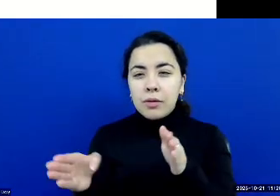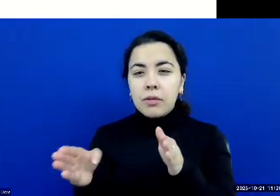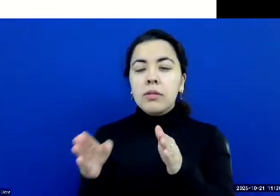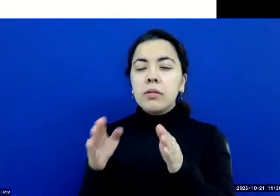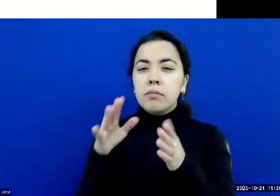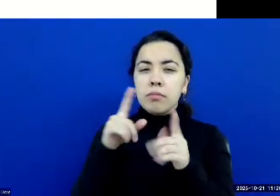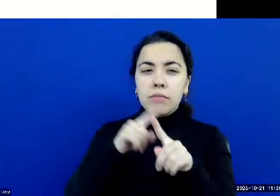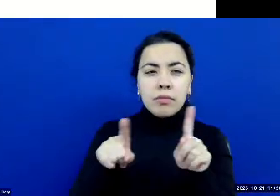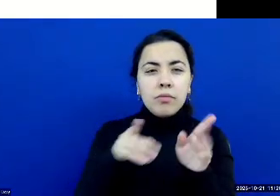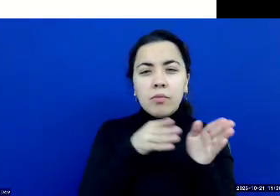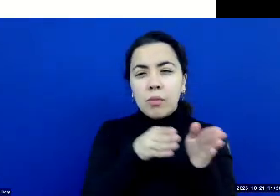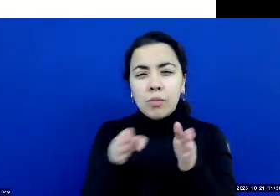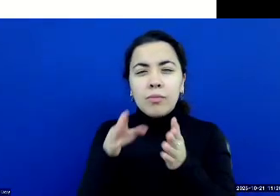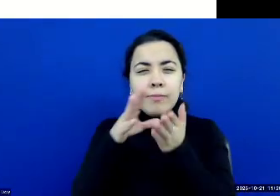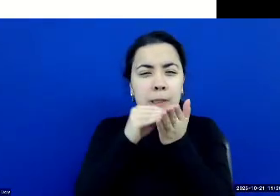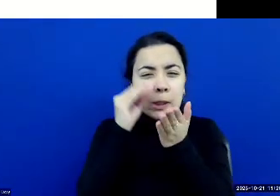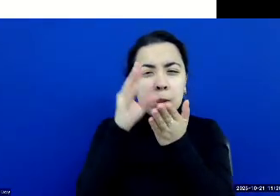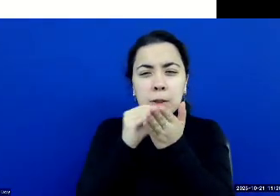Kathleen DeForest: We all learn with different means.